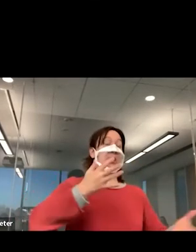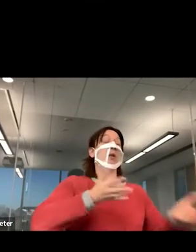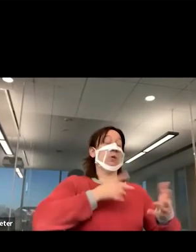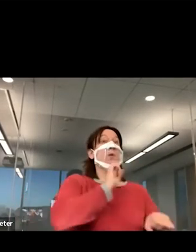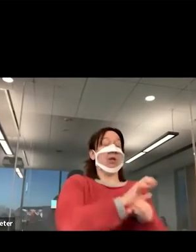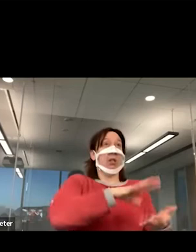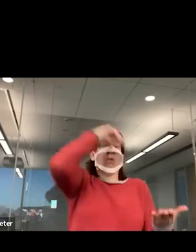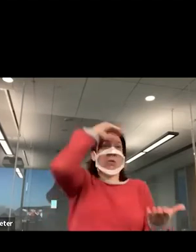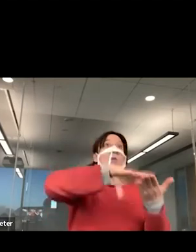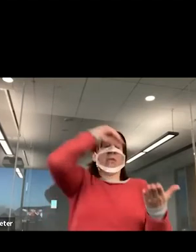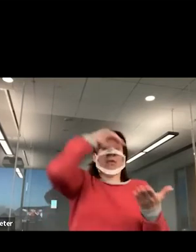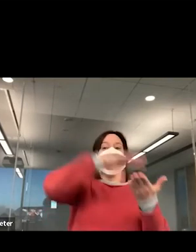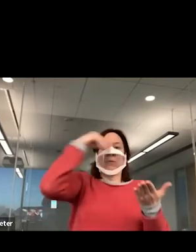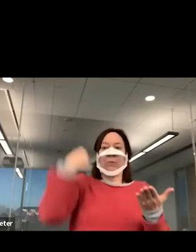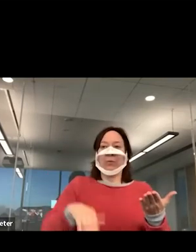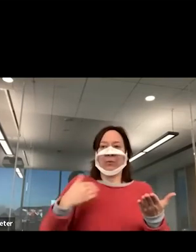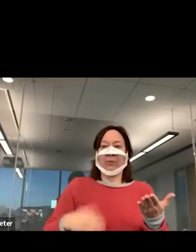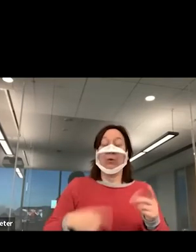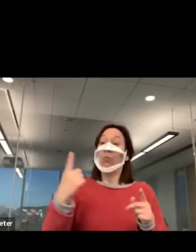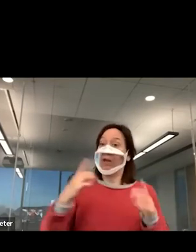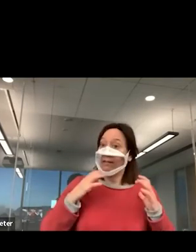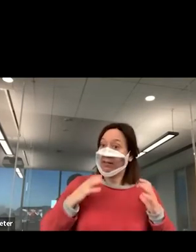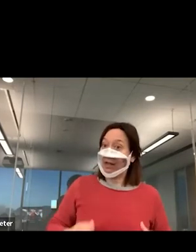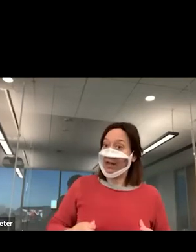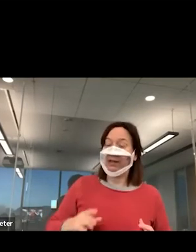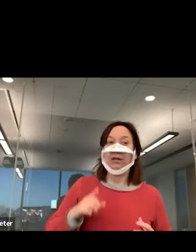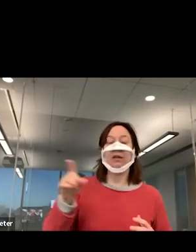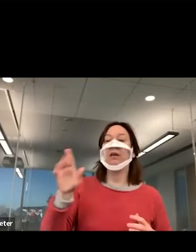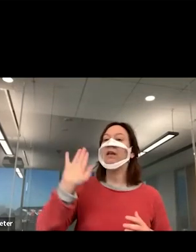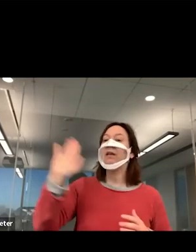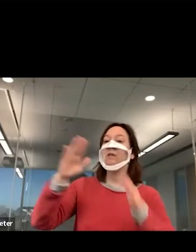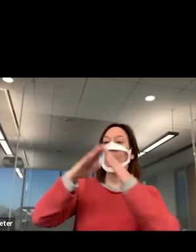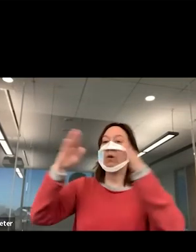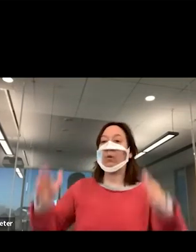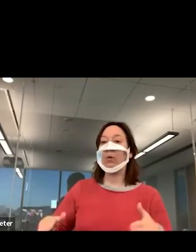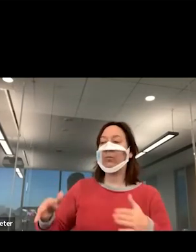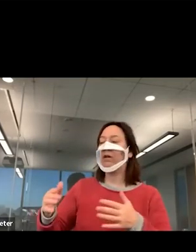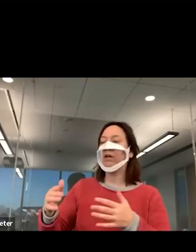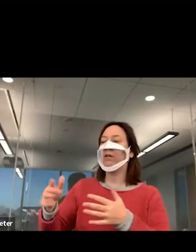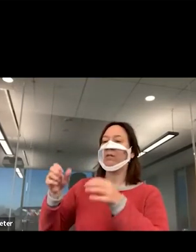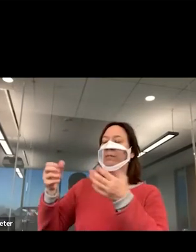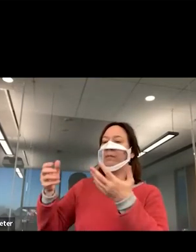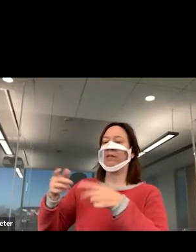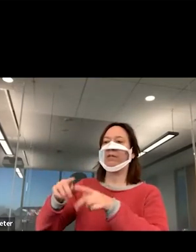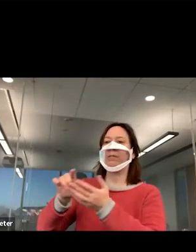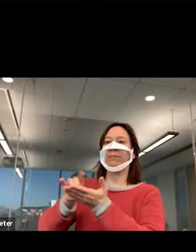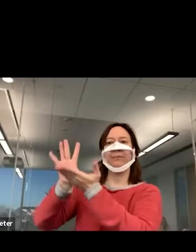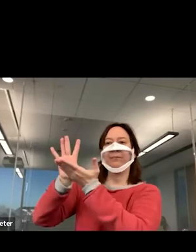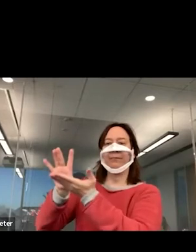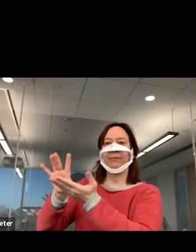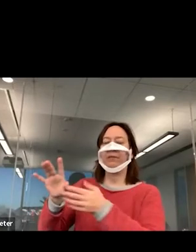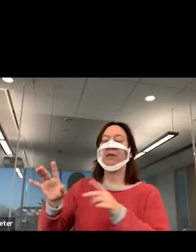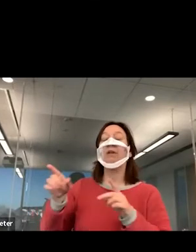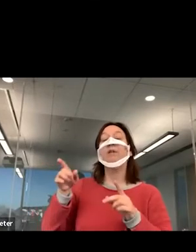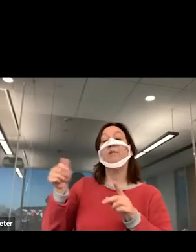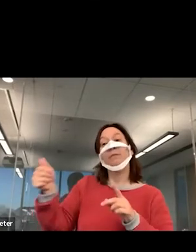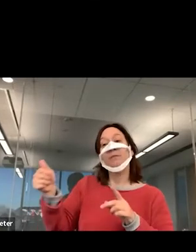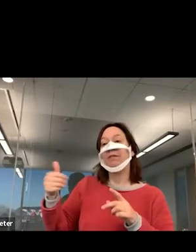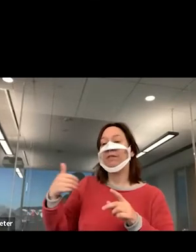client and he was being evicted and he had been uh a guy with a developmental disability who